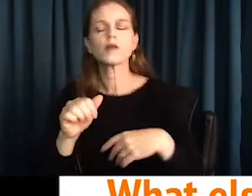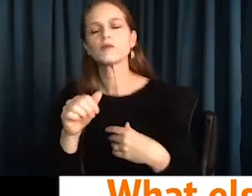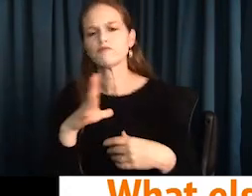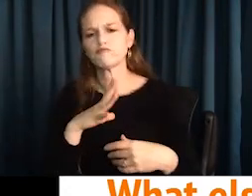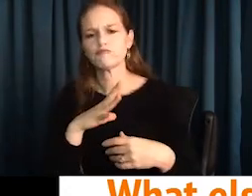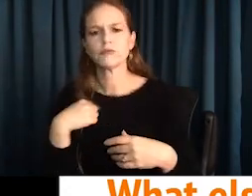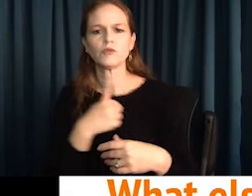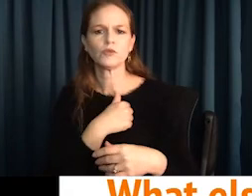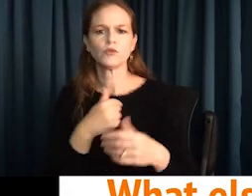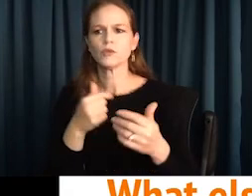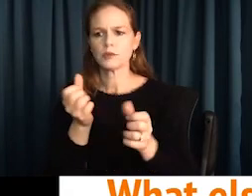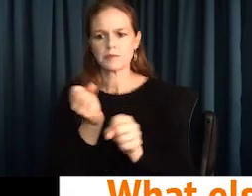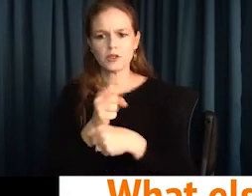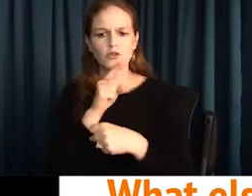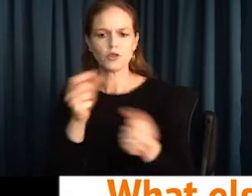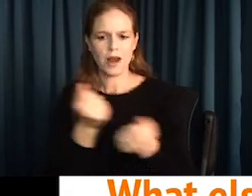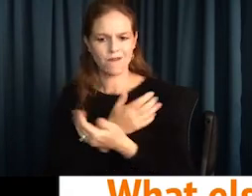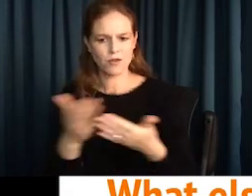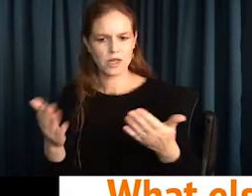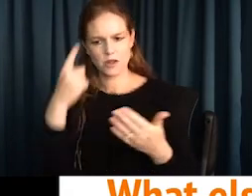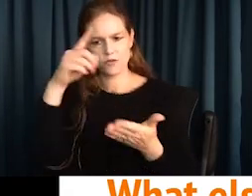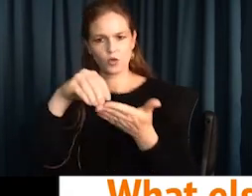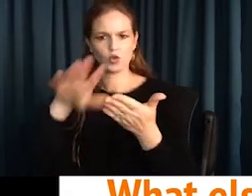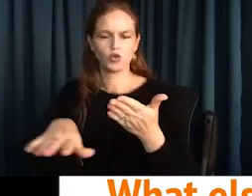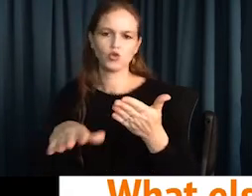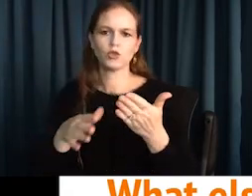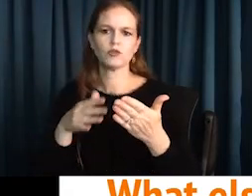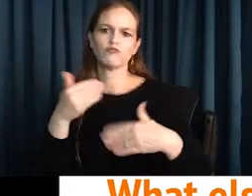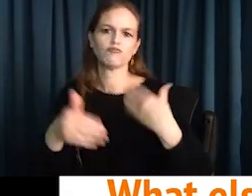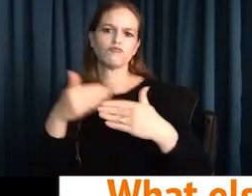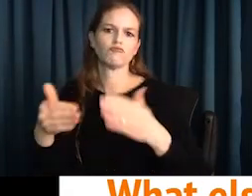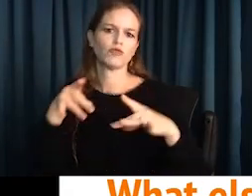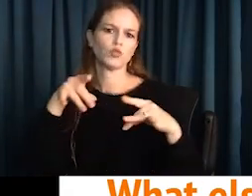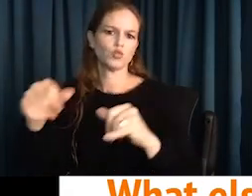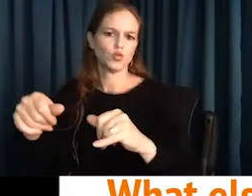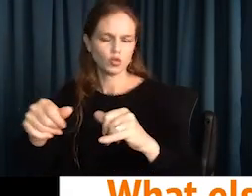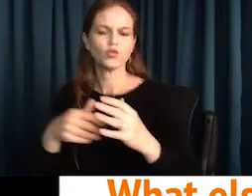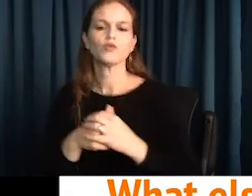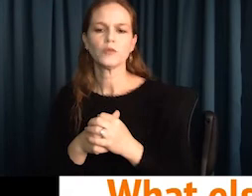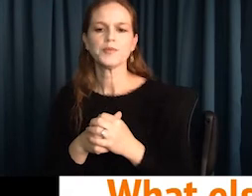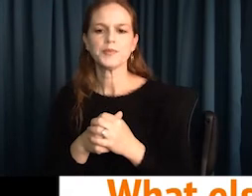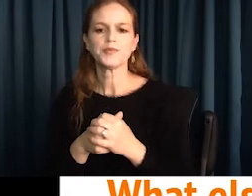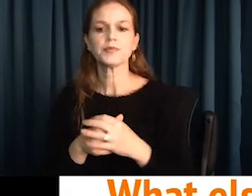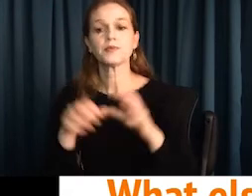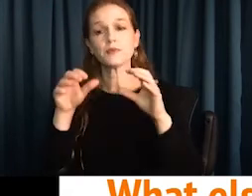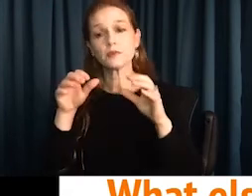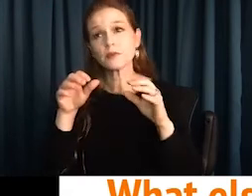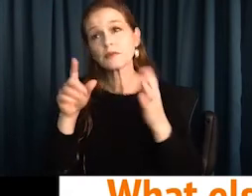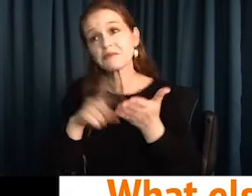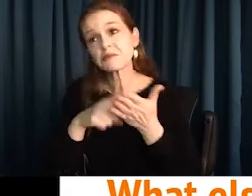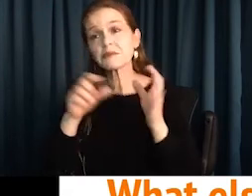runs smoothly for the student and counselor. If needed, we can refer students to other departments